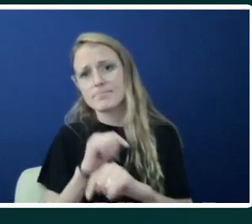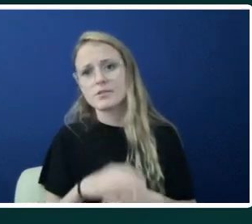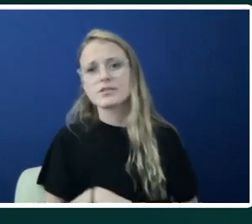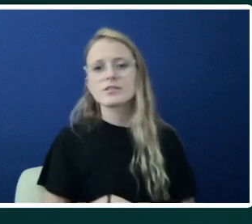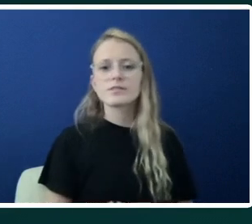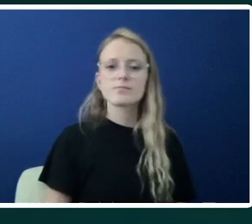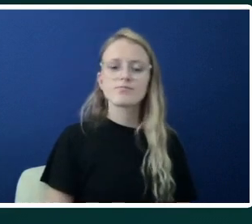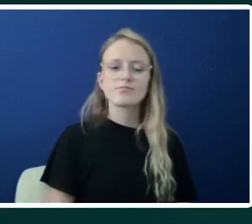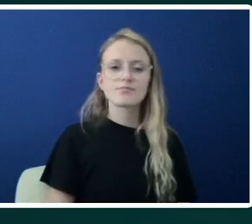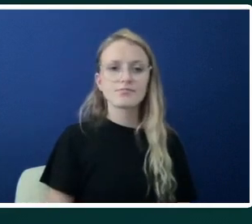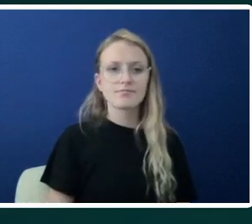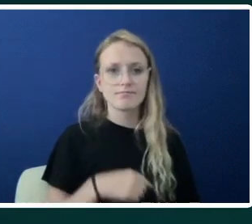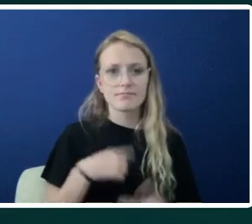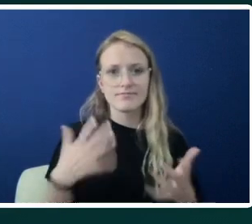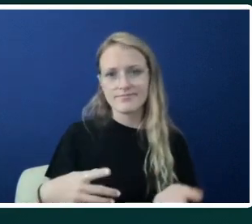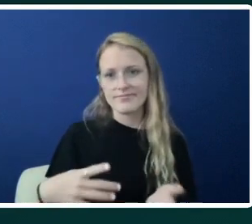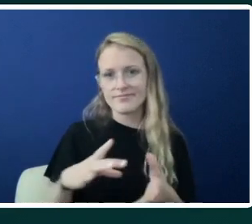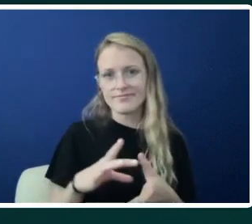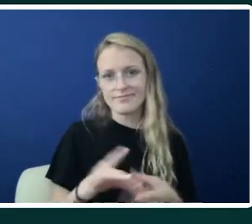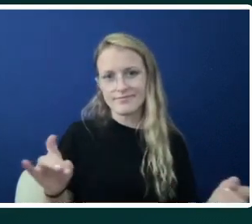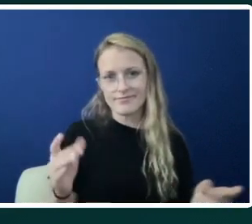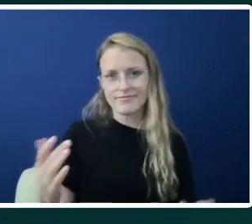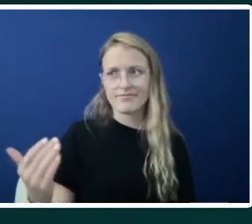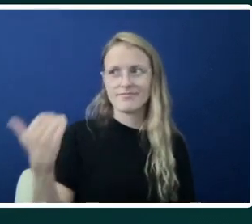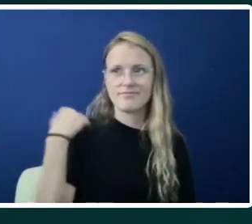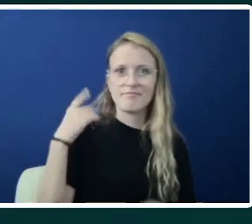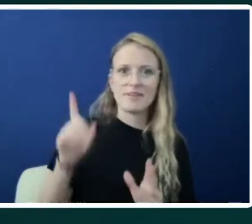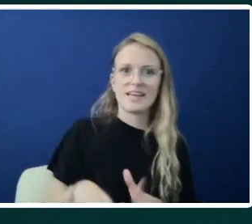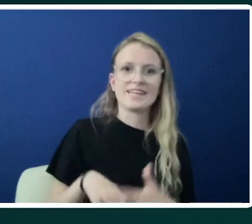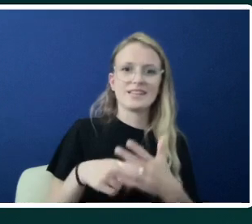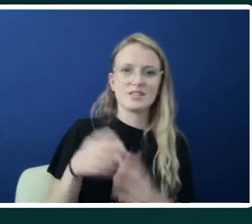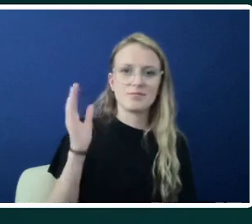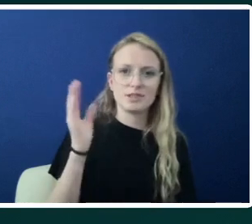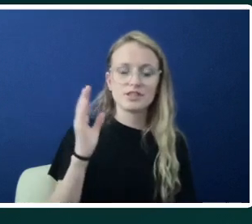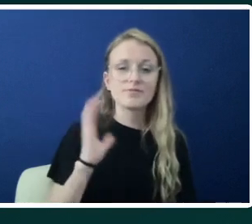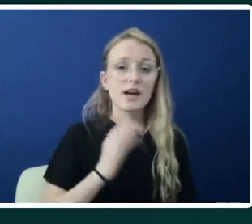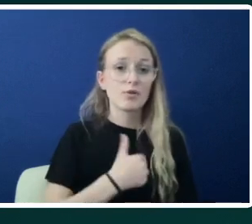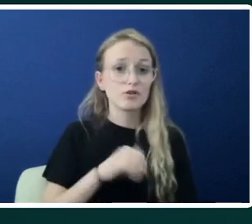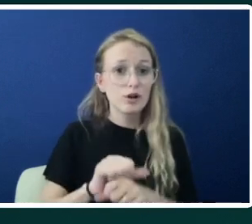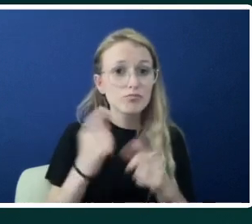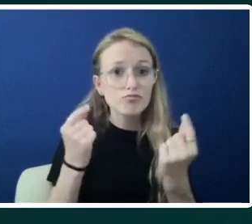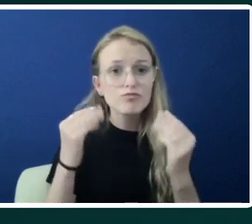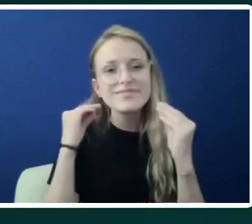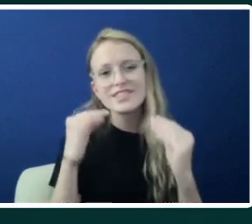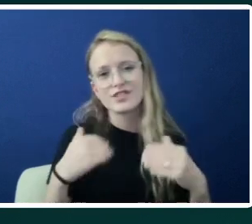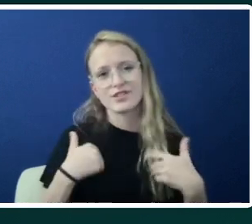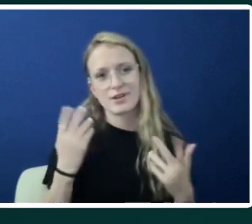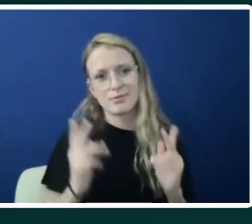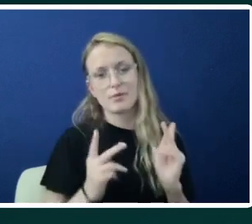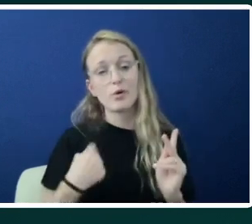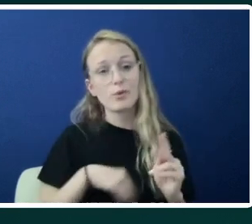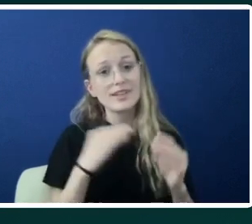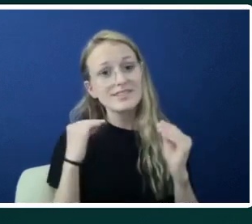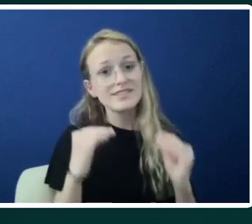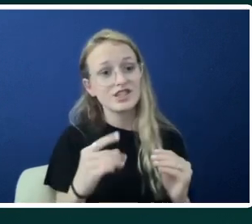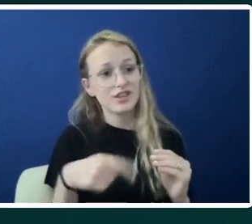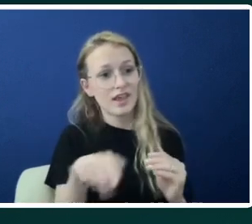As I mentioned at the start, our job as educators, we teach the youth, right? We teach young people for a world that we cannot yet imagine. There are things happening